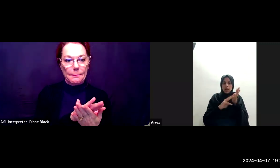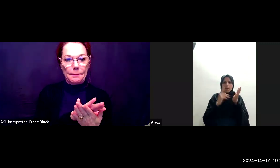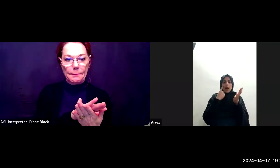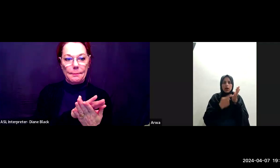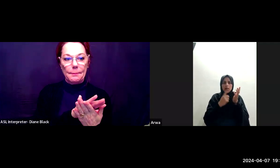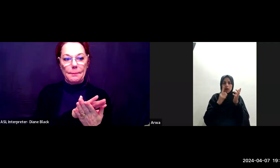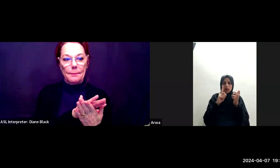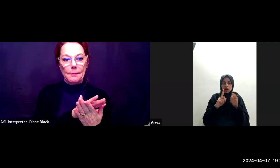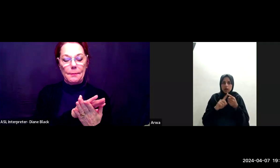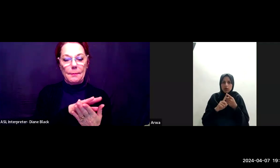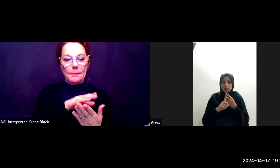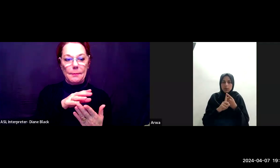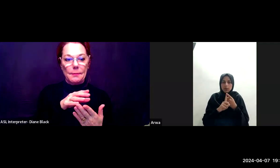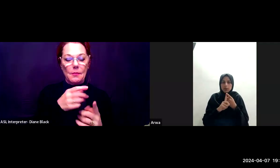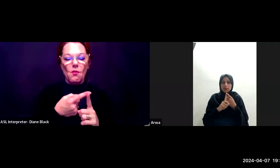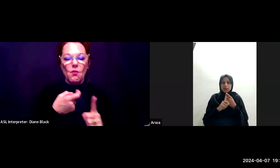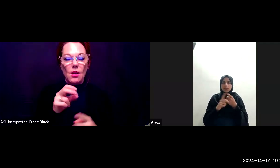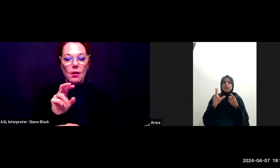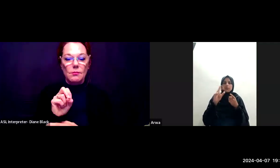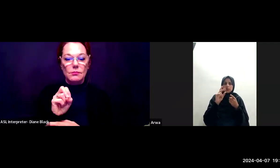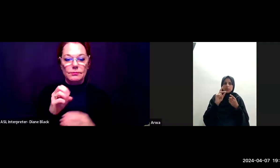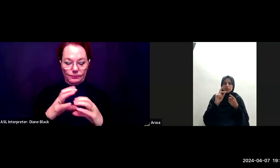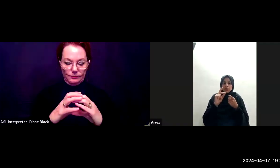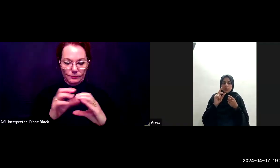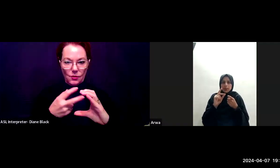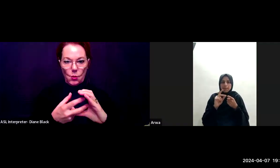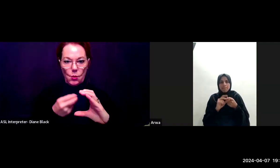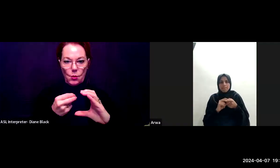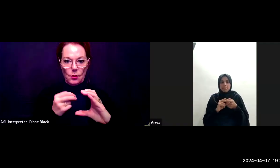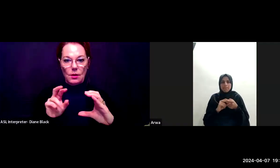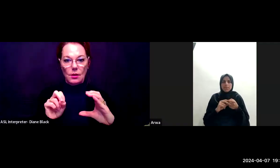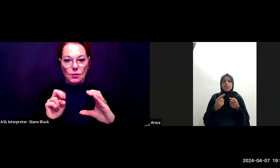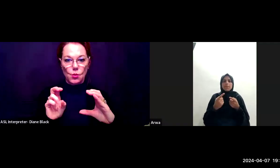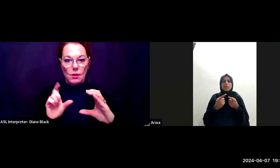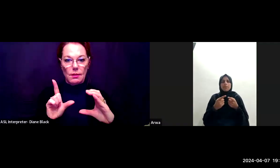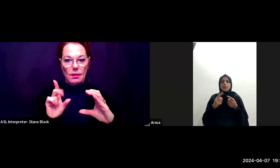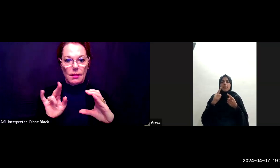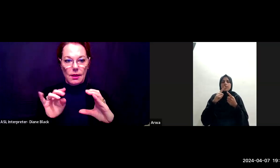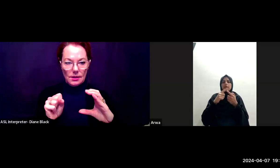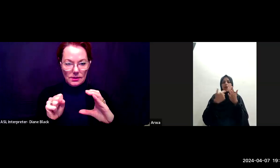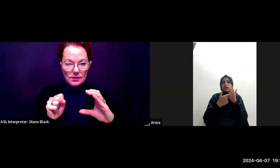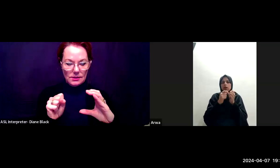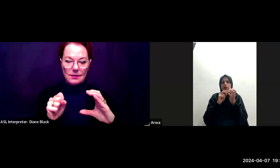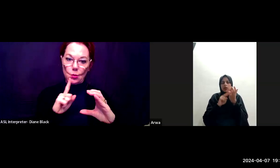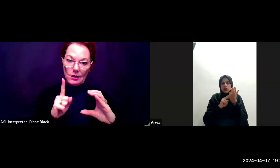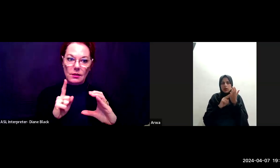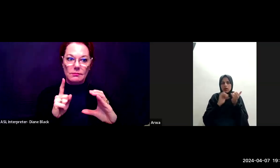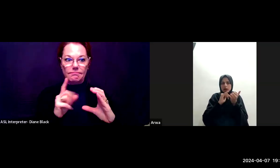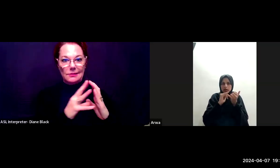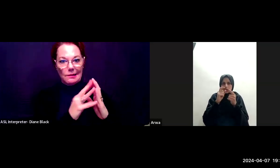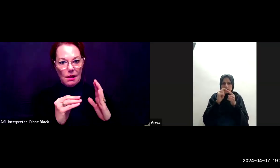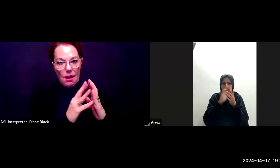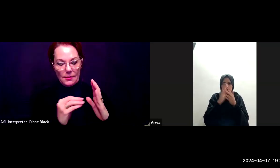the nucleus into the cytoplasm of the cell. And it's a transcribed copy. It's from a DNA to RNA.